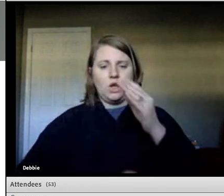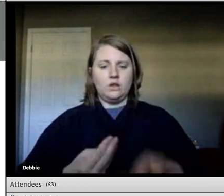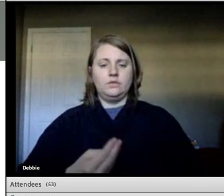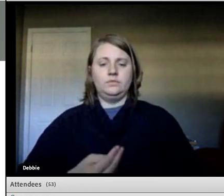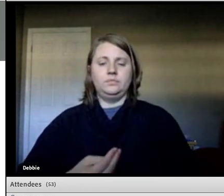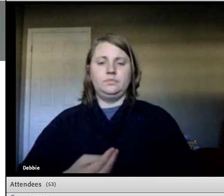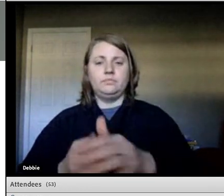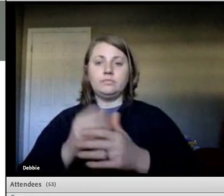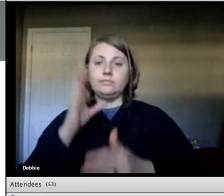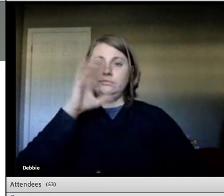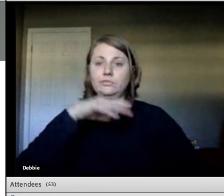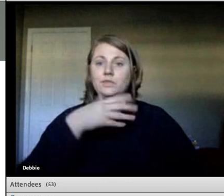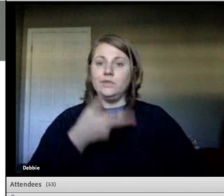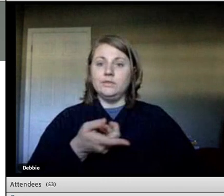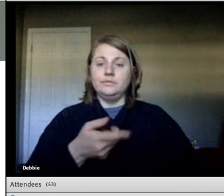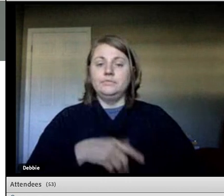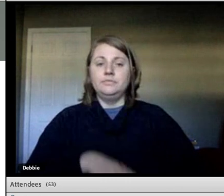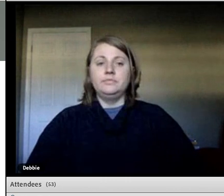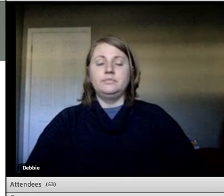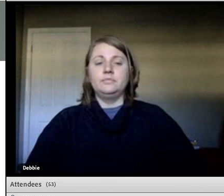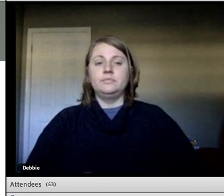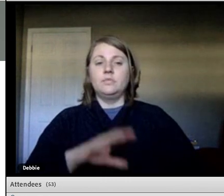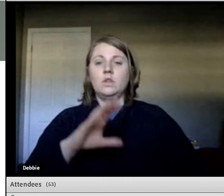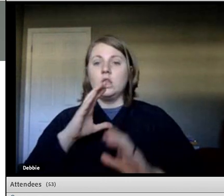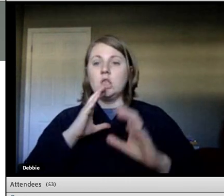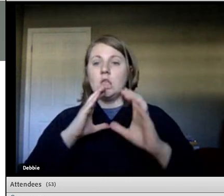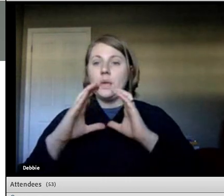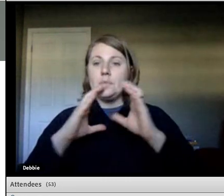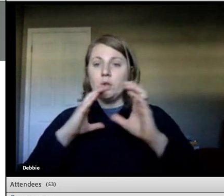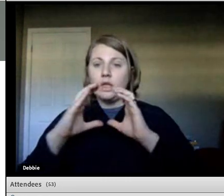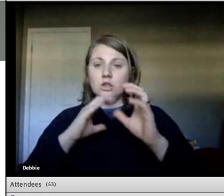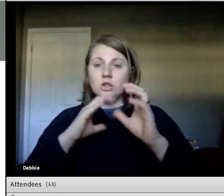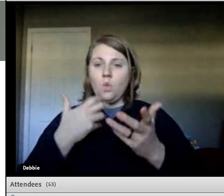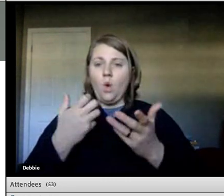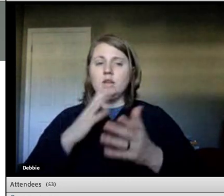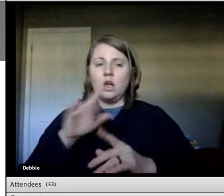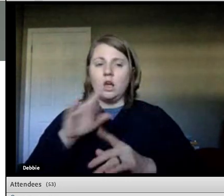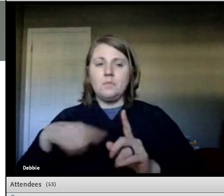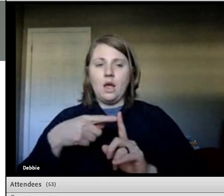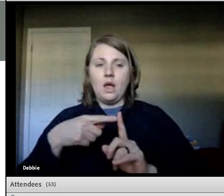So communication, I want to mention Slack.